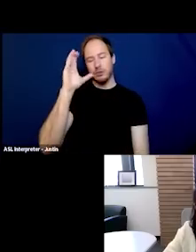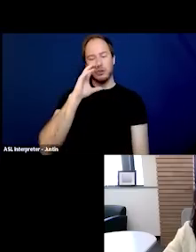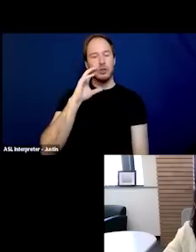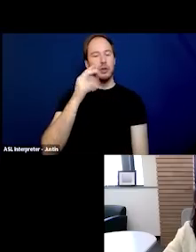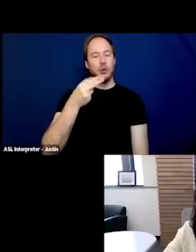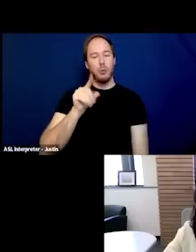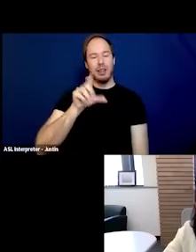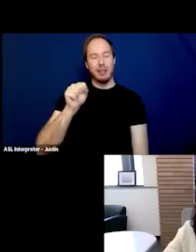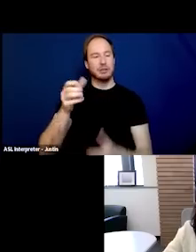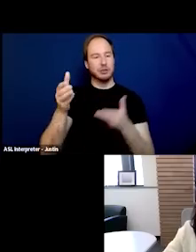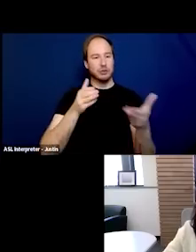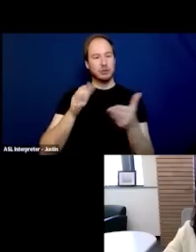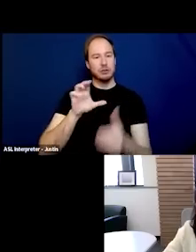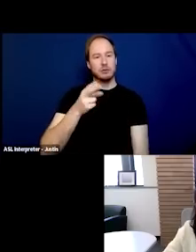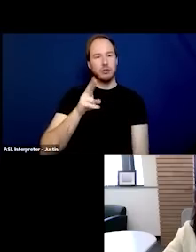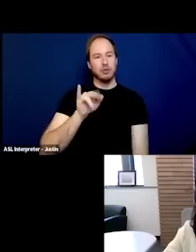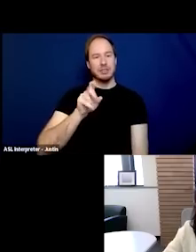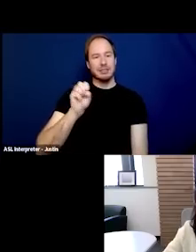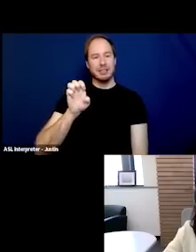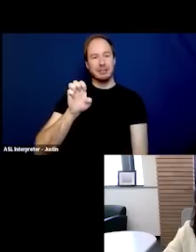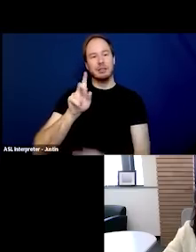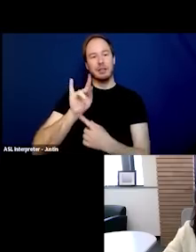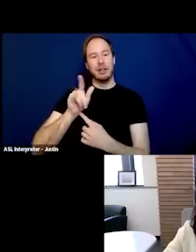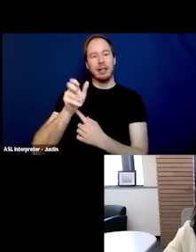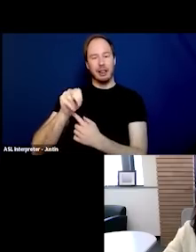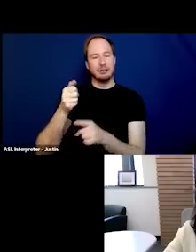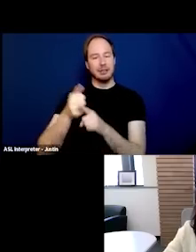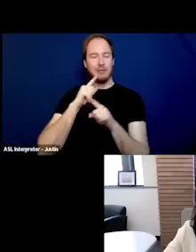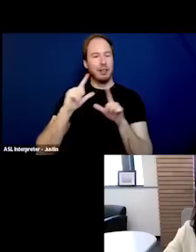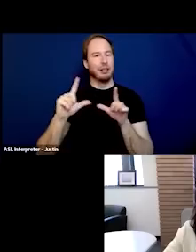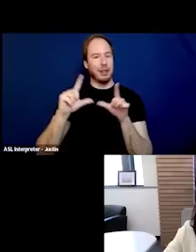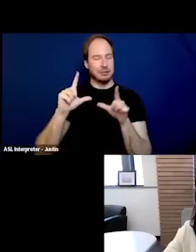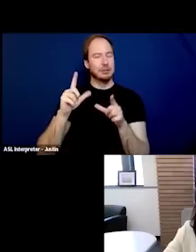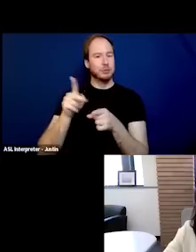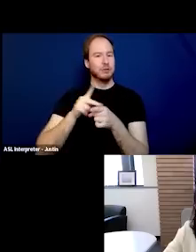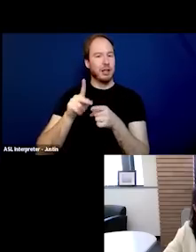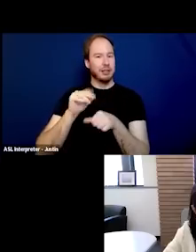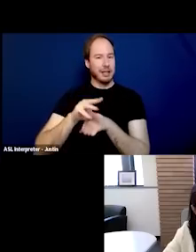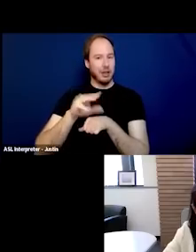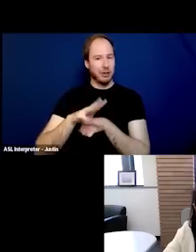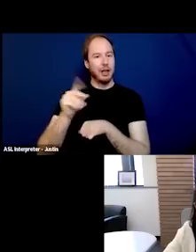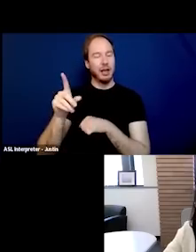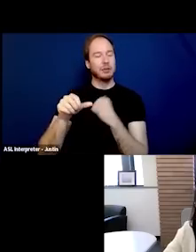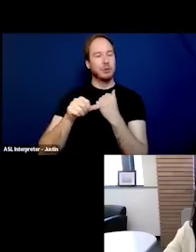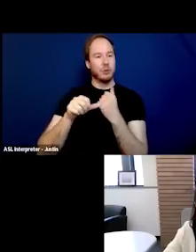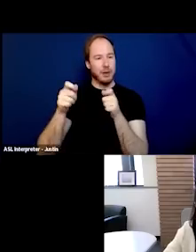Christine Kilgallen is a licensed professional counselor and an associate program manager with SEARCH Homeless Services